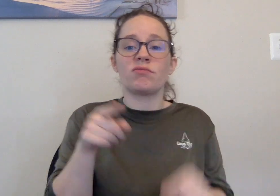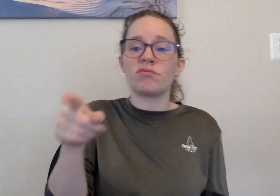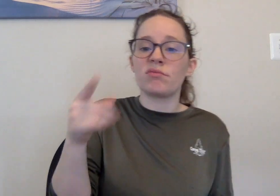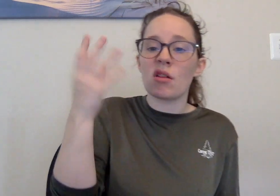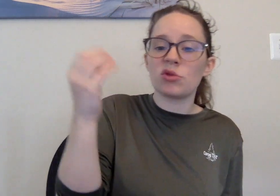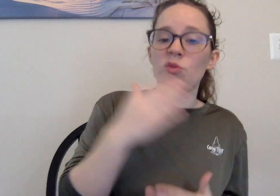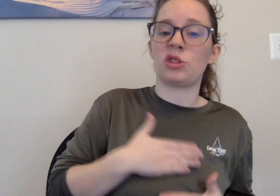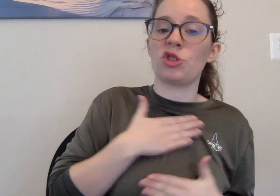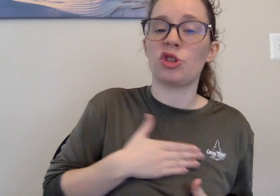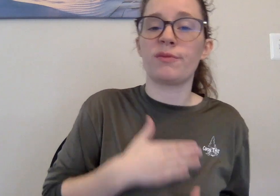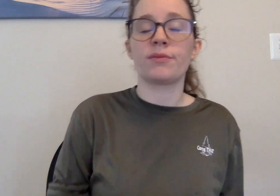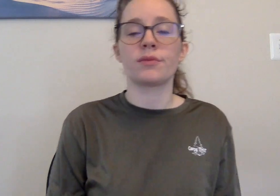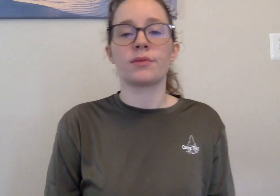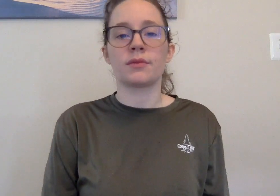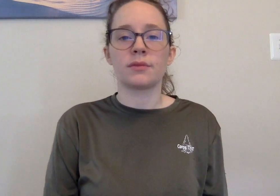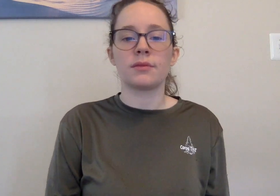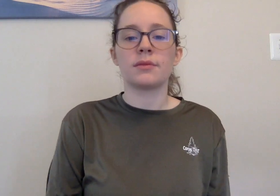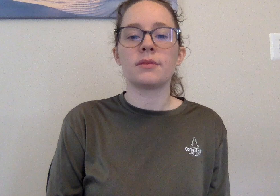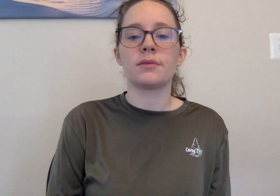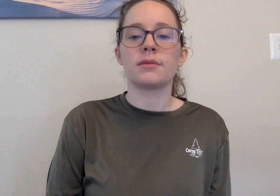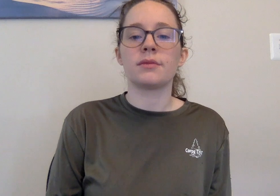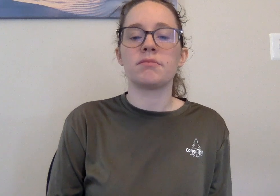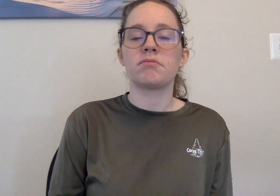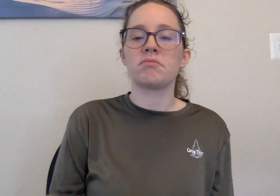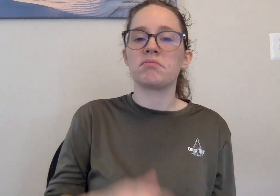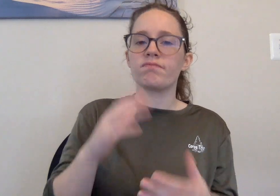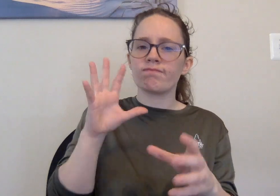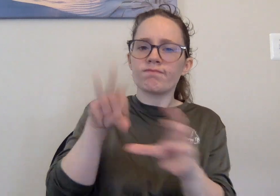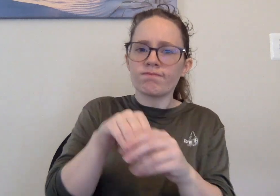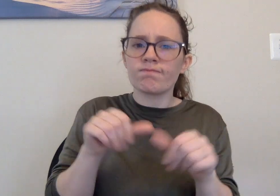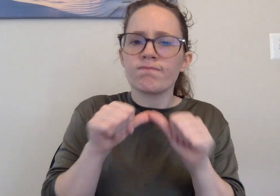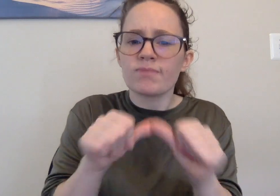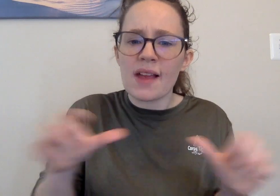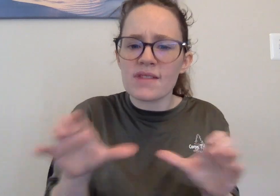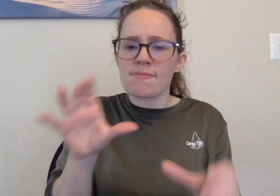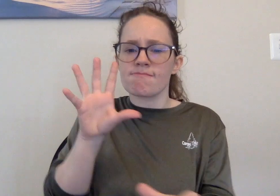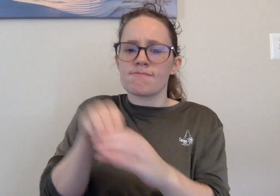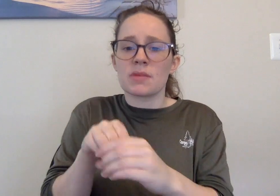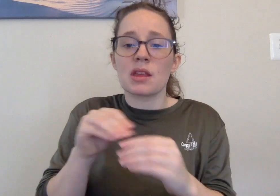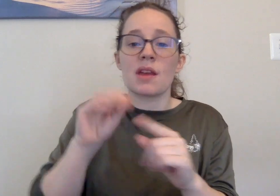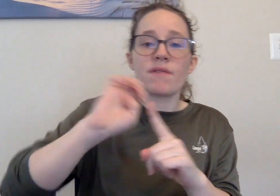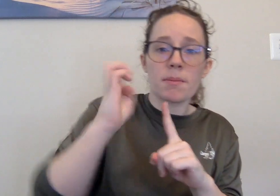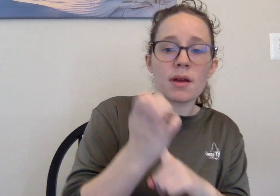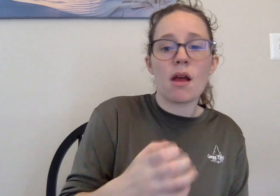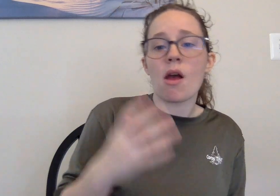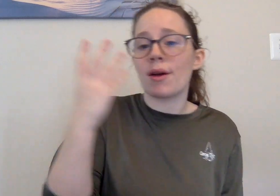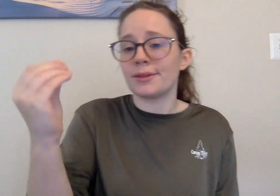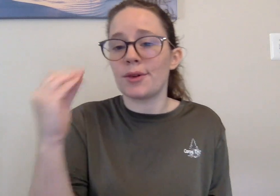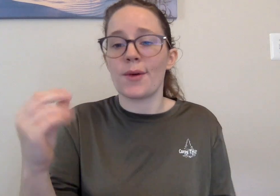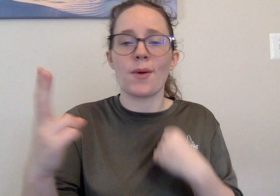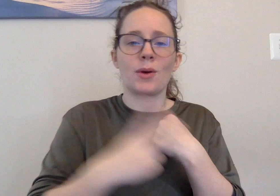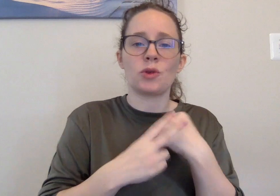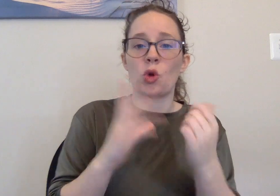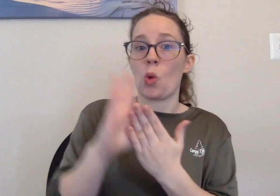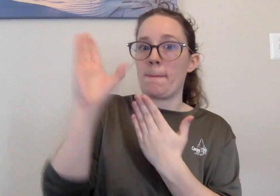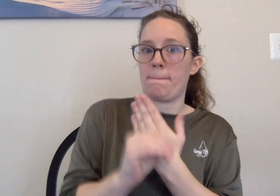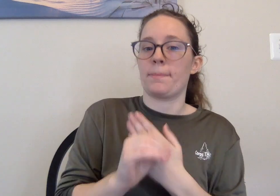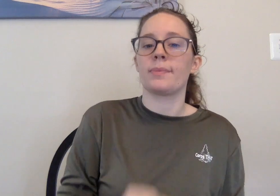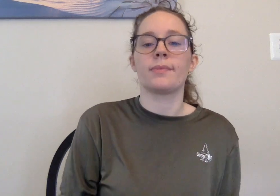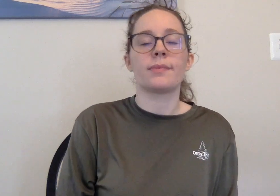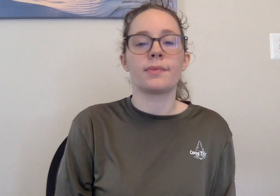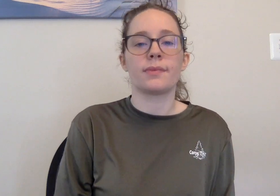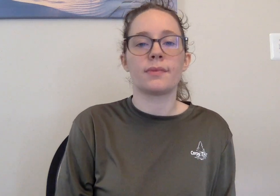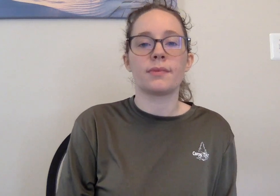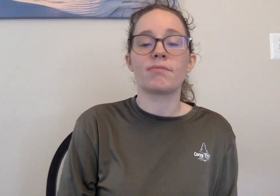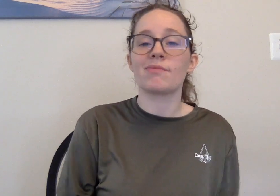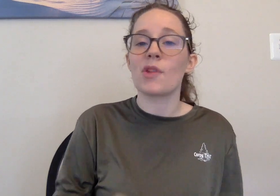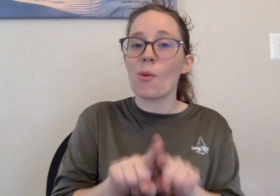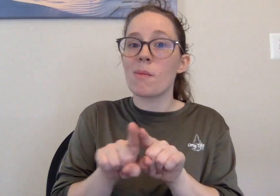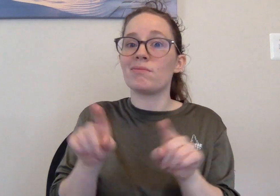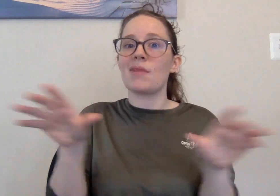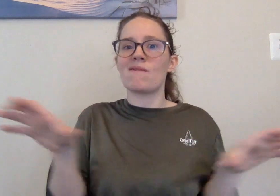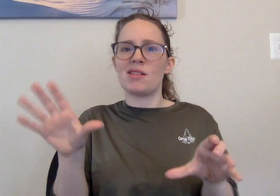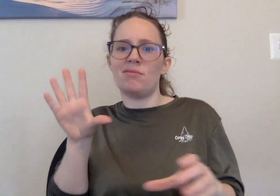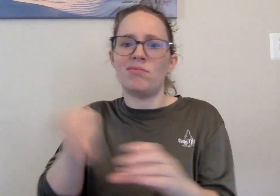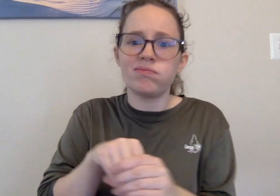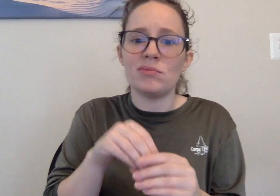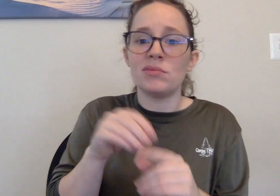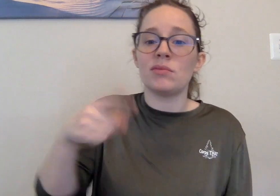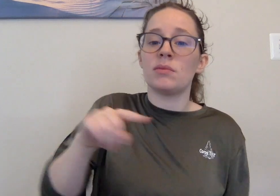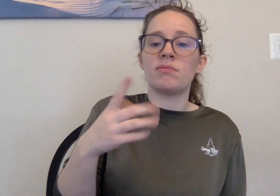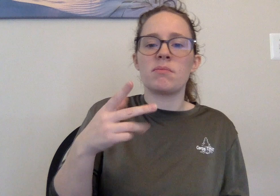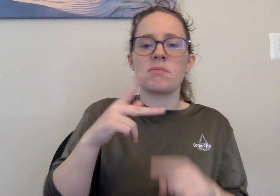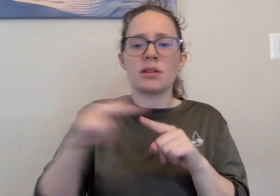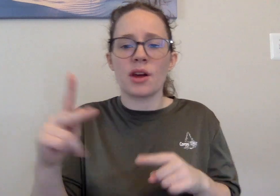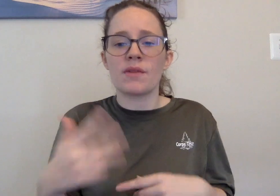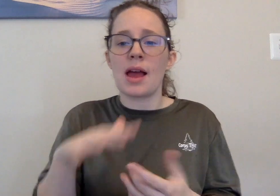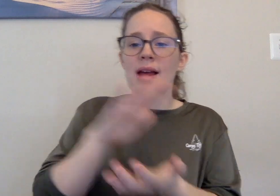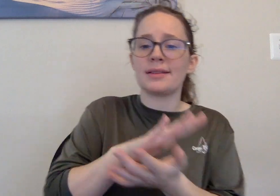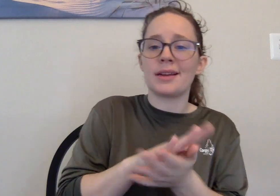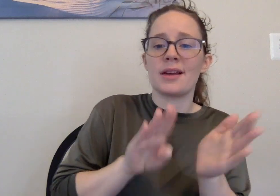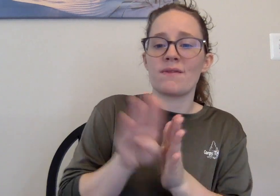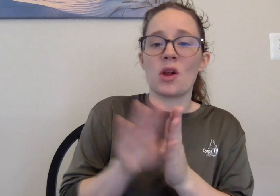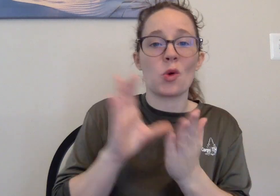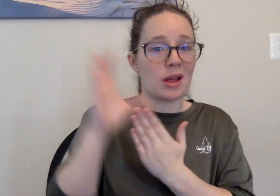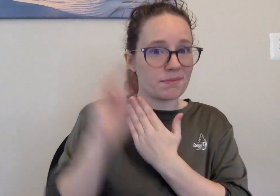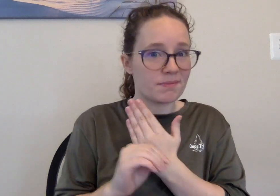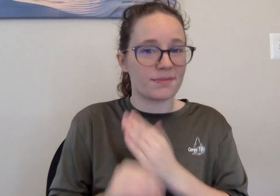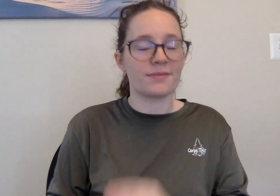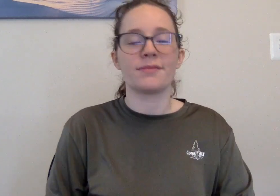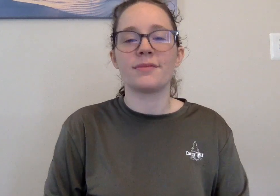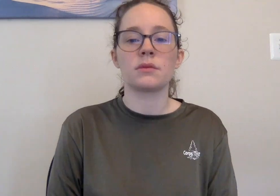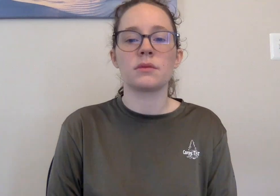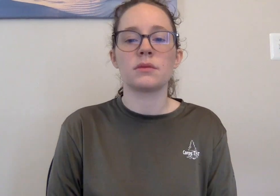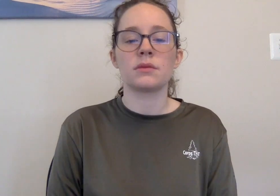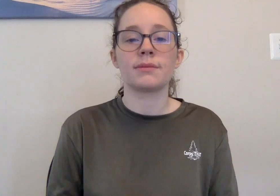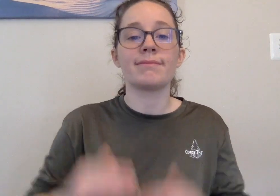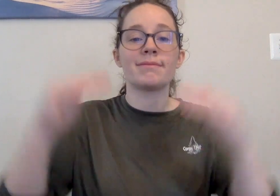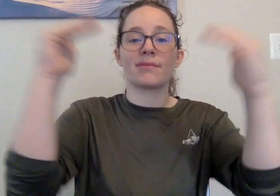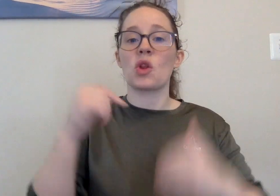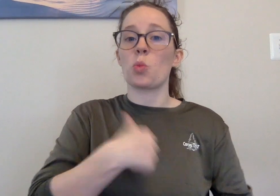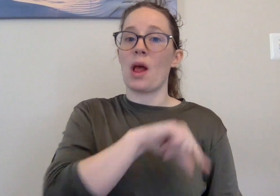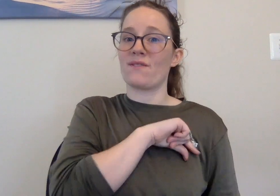actively participate in environmental, outdoors and conservation curriculum, actively participate in professional and academic development curriculum